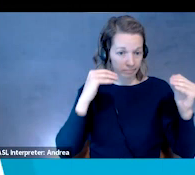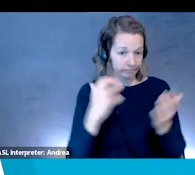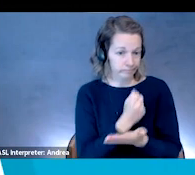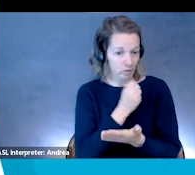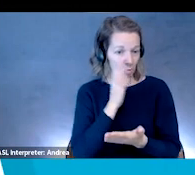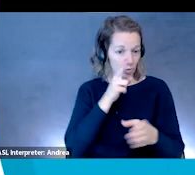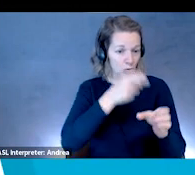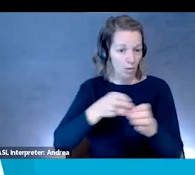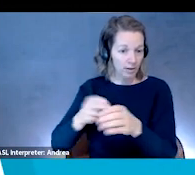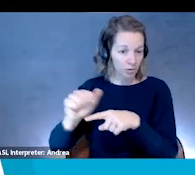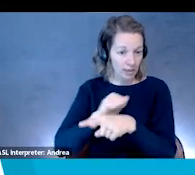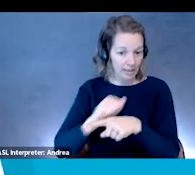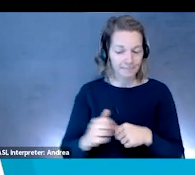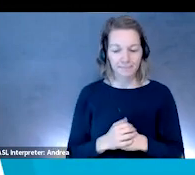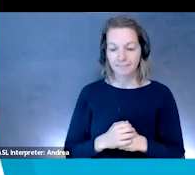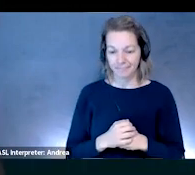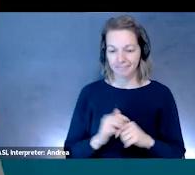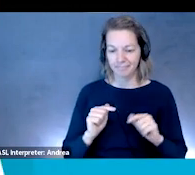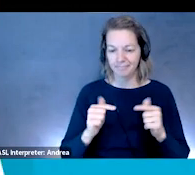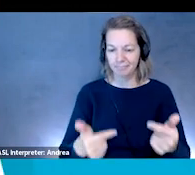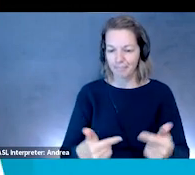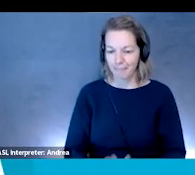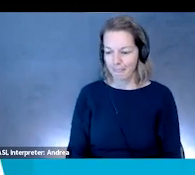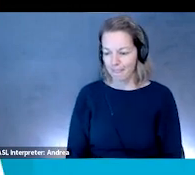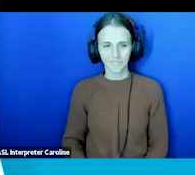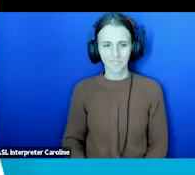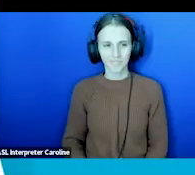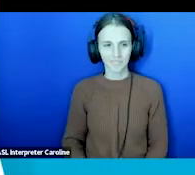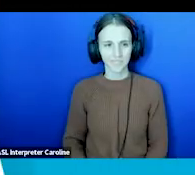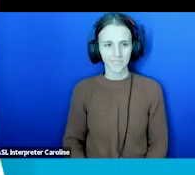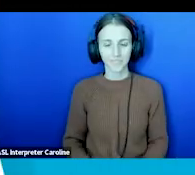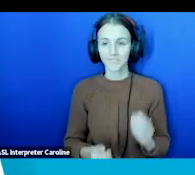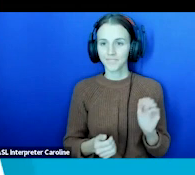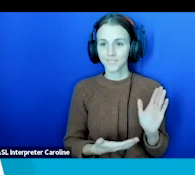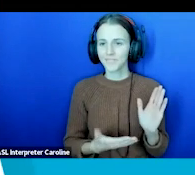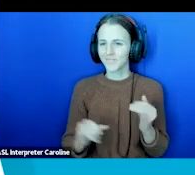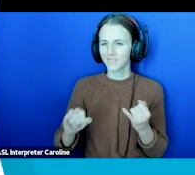SCHOOL, SPECIFICALLY THOSE TRANSITION SERVICES. IT IS LISTED ON THE CAP WEBSITE. WE HOPE THAT YOU WILL JOIN US FOR